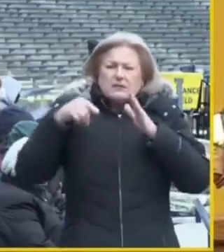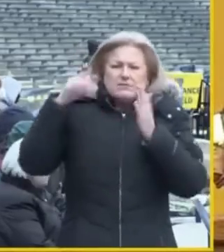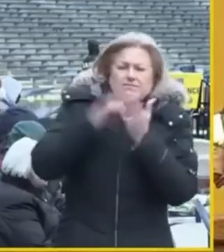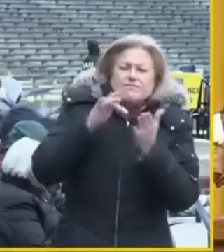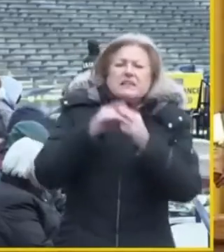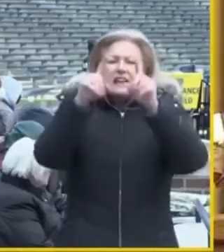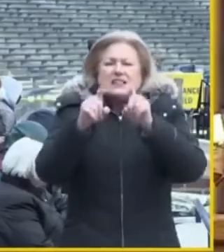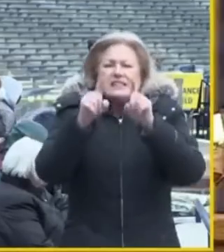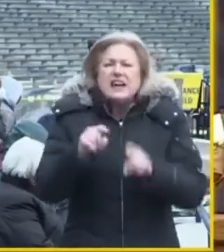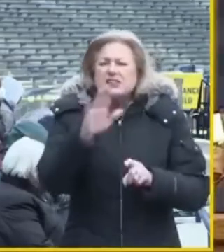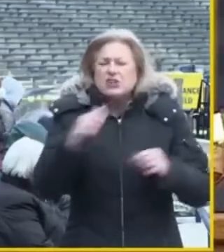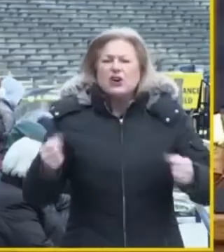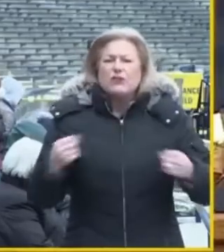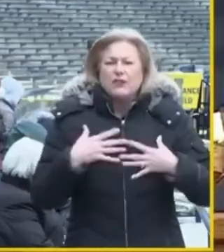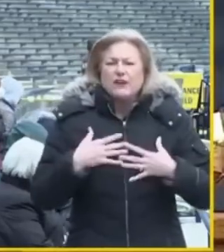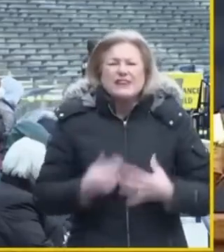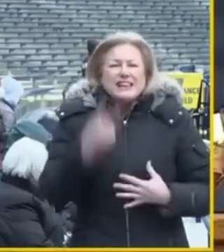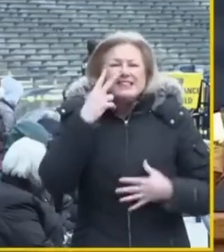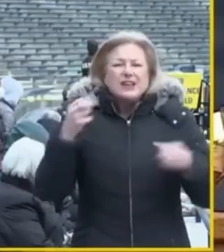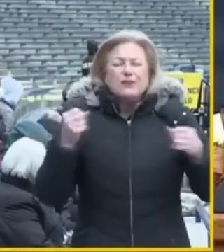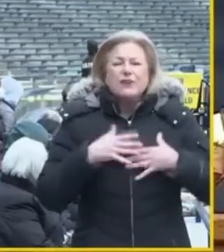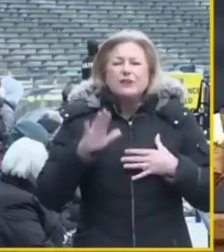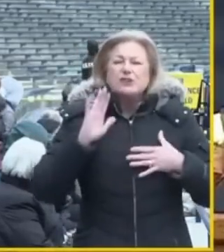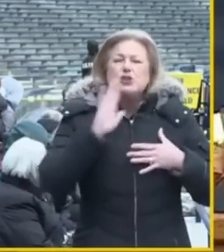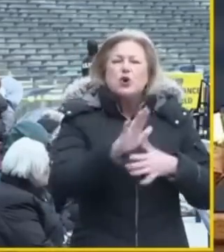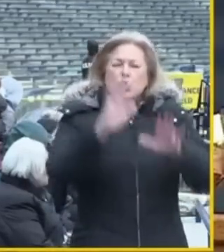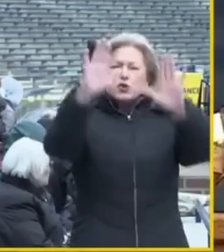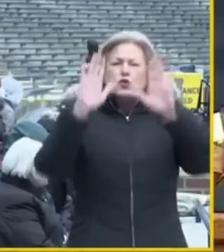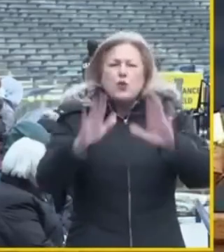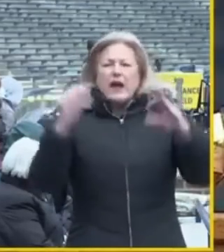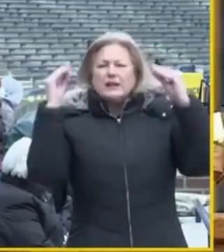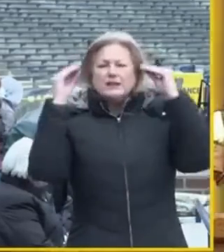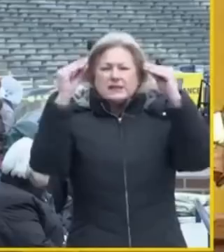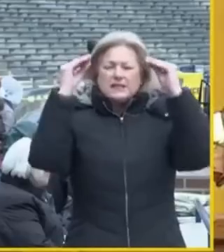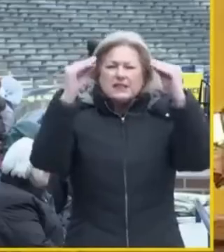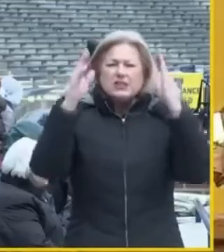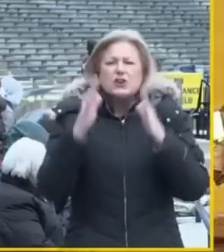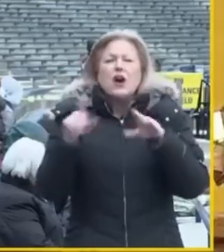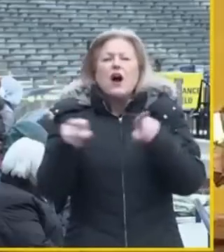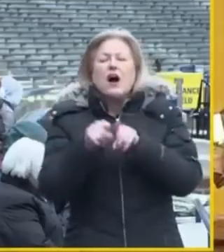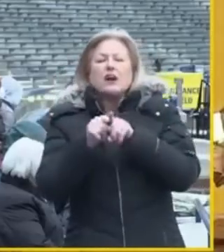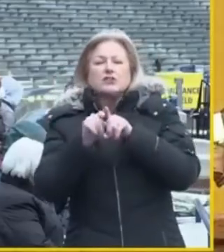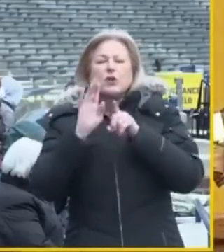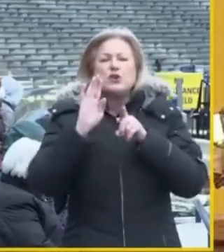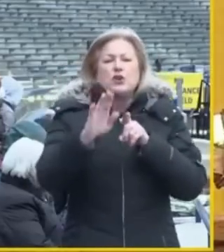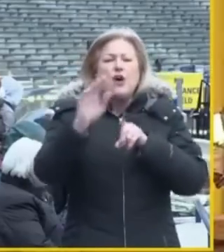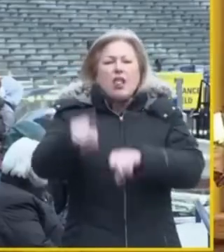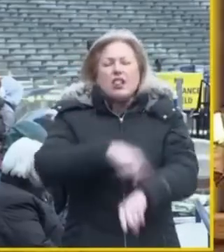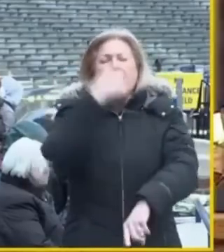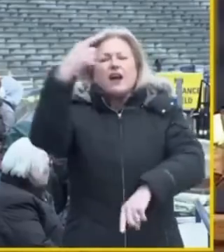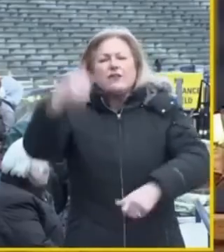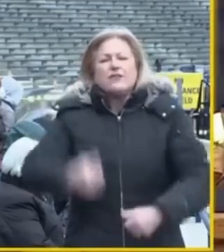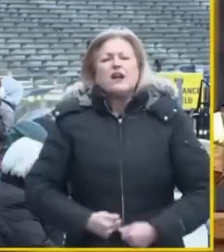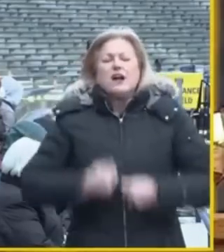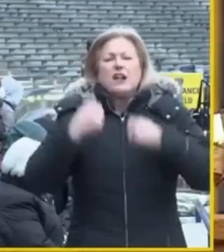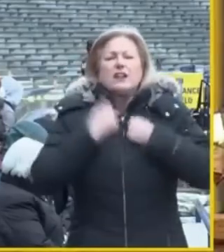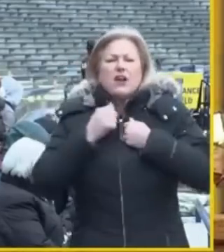See fear as your great teacher and your lifelong companion, instead of your enemy.